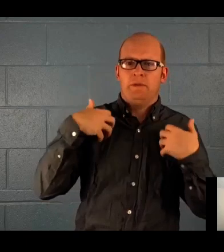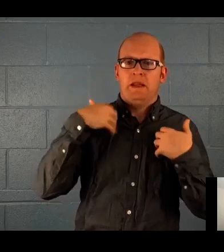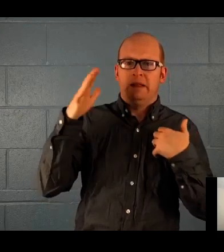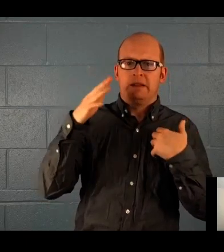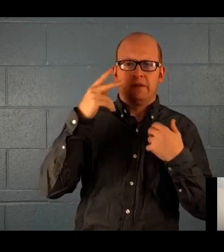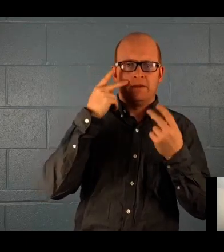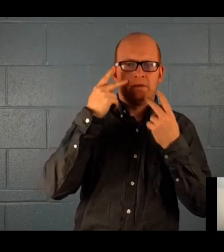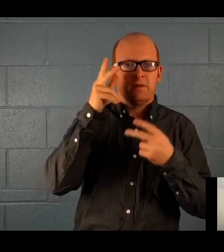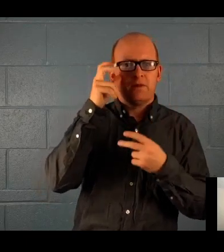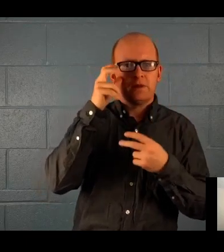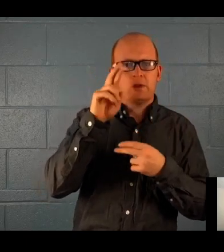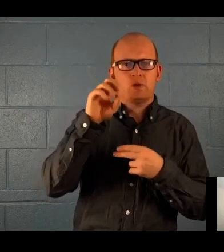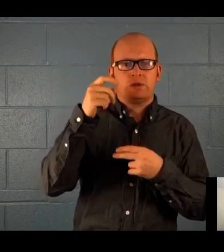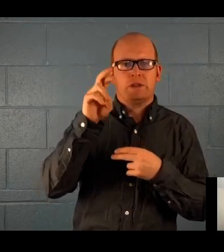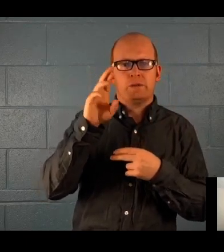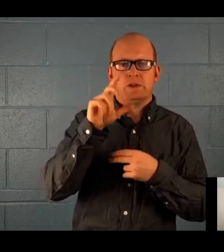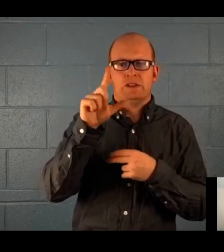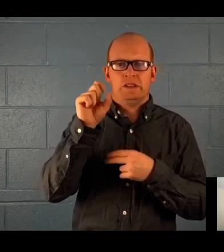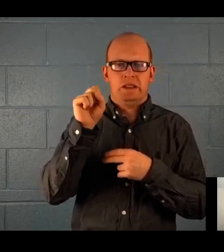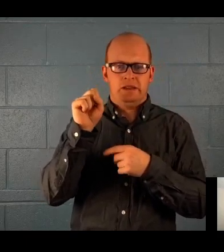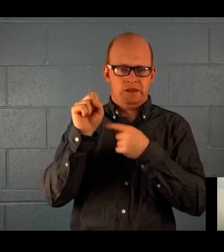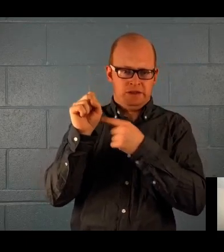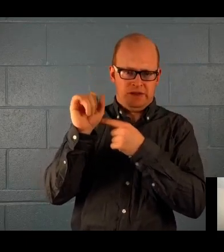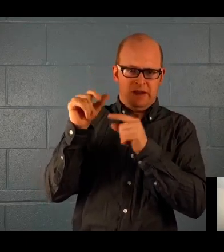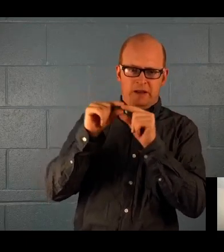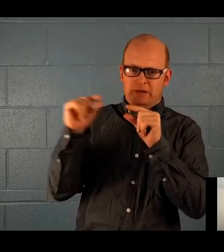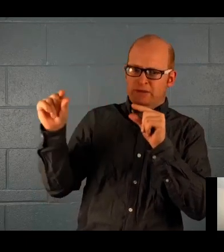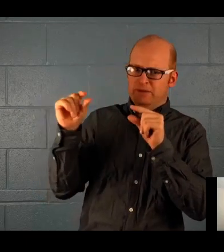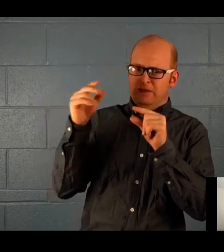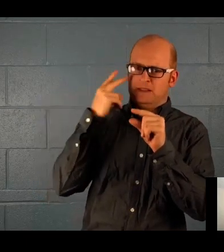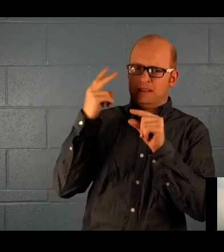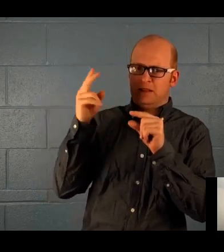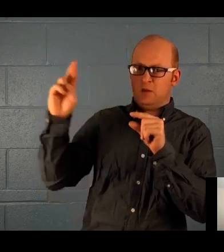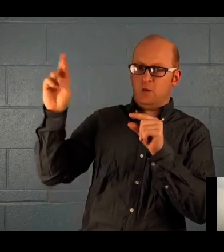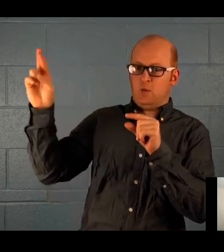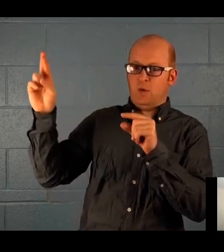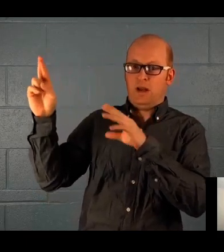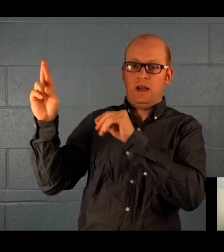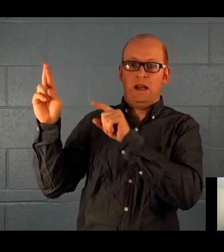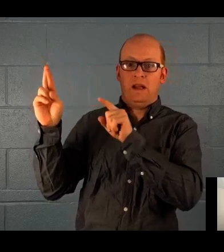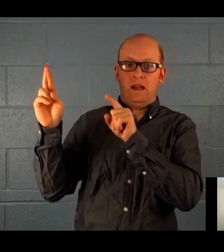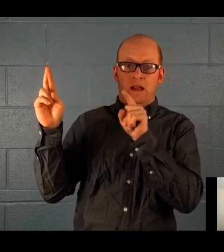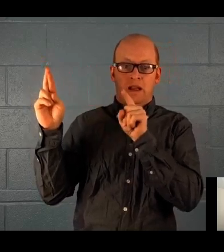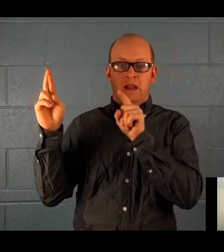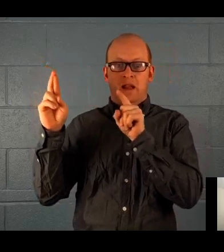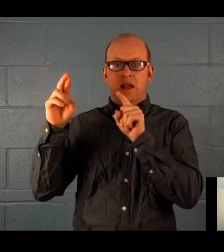These are high resolution, electron micrograph images of a primate photoreceptor.